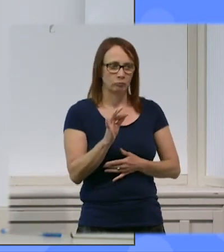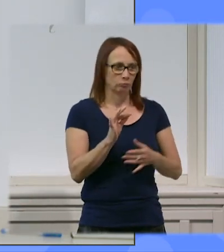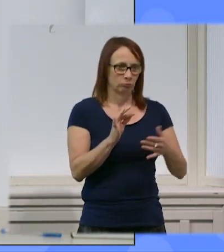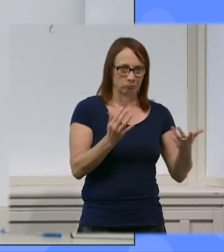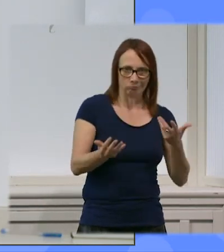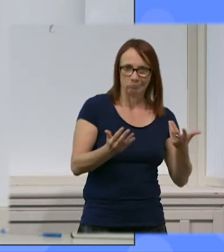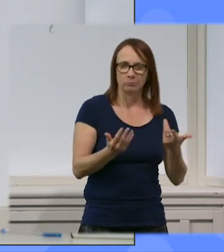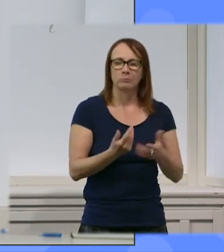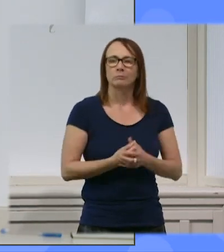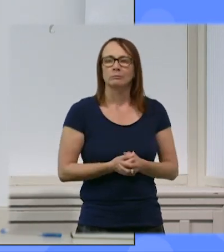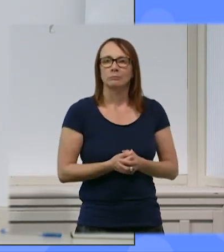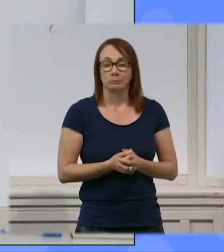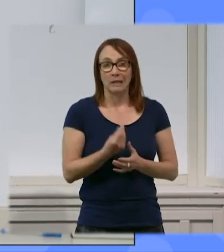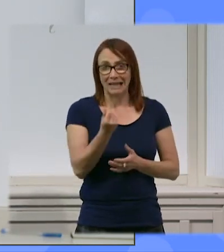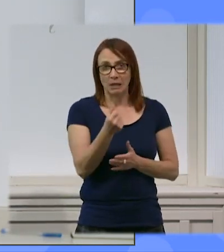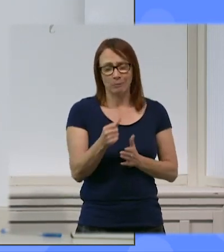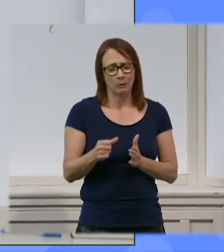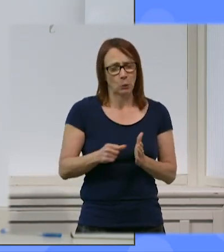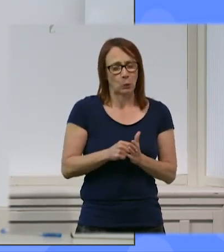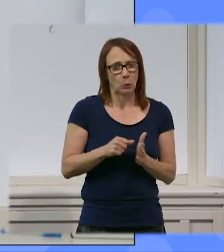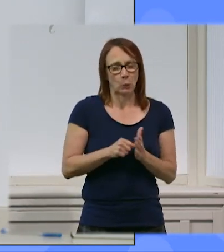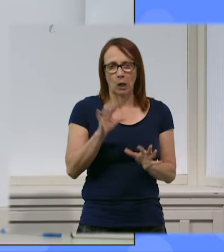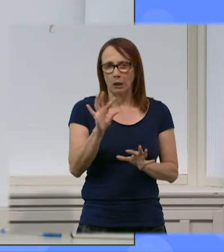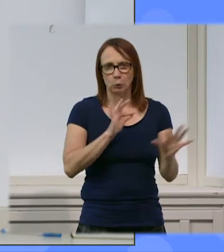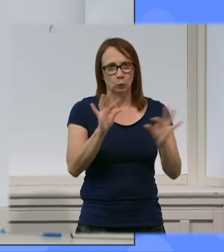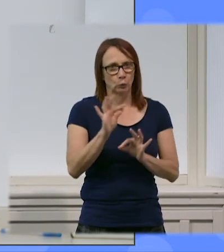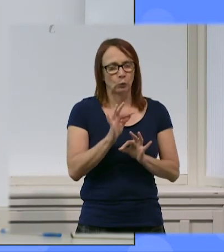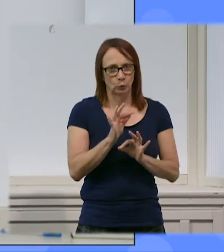choices and which will require to be considered and and we really hope that